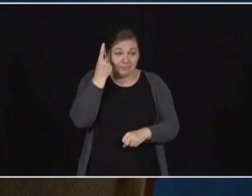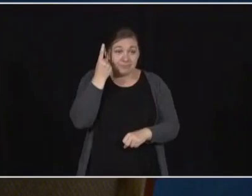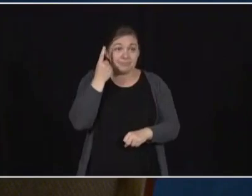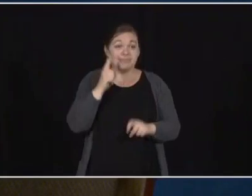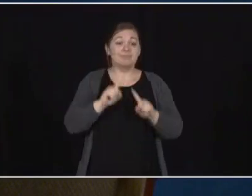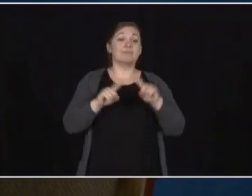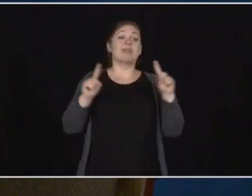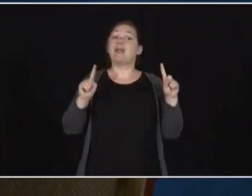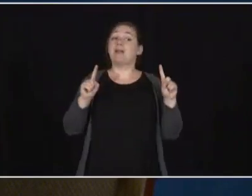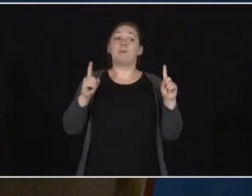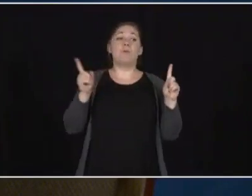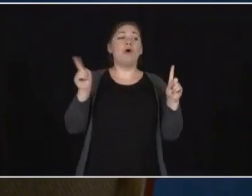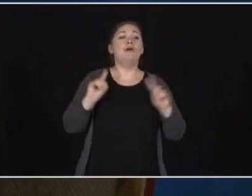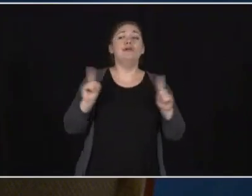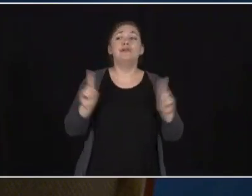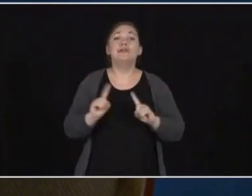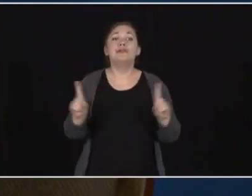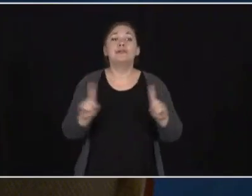throughout the session is where are those cases?